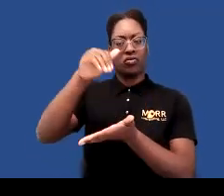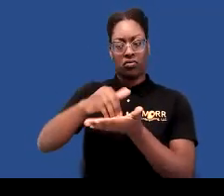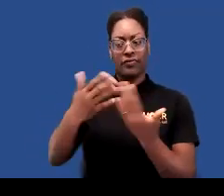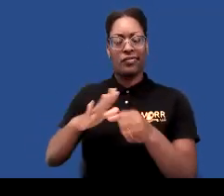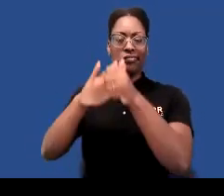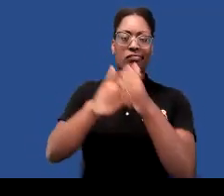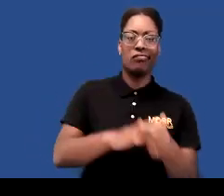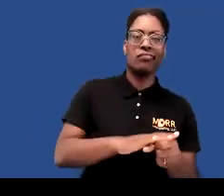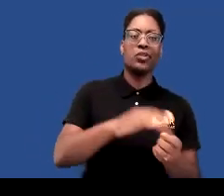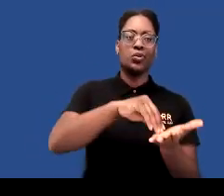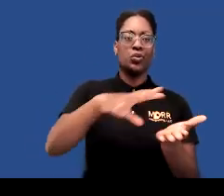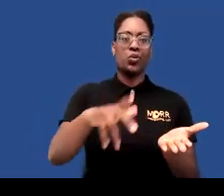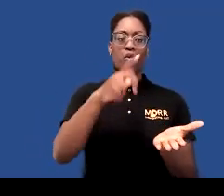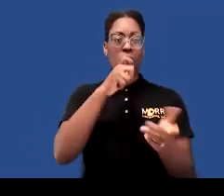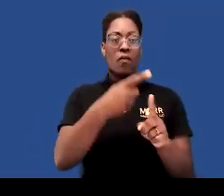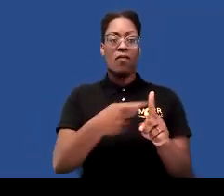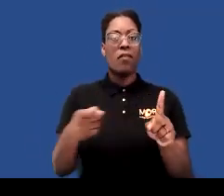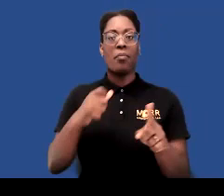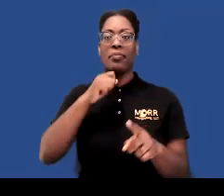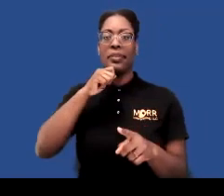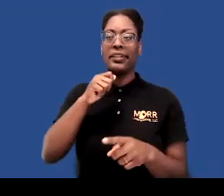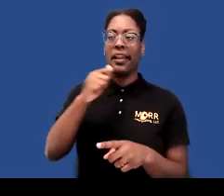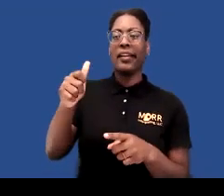from a non-standard linguistic background with a special focus on students of color.